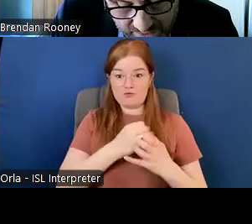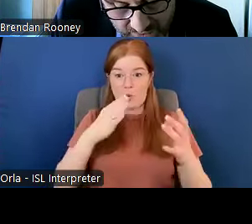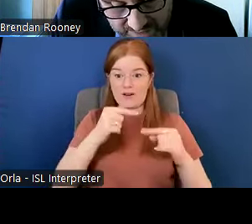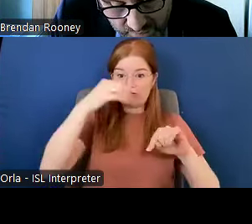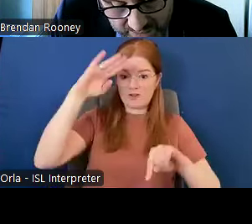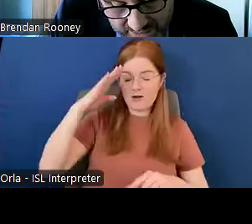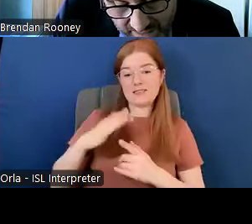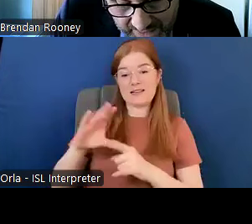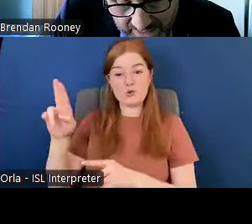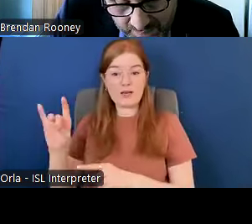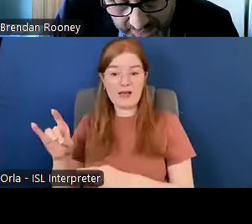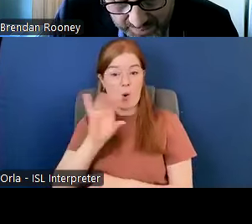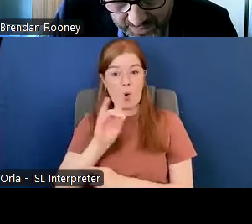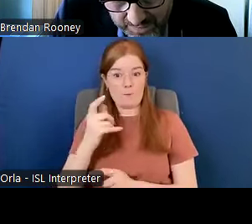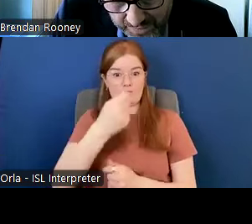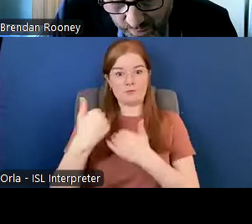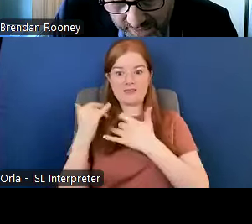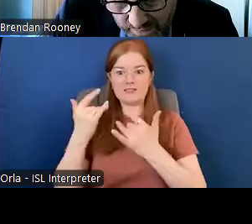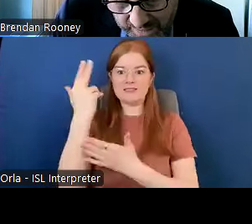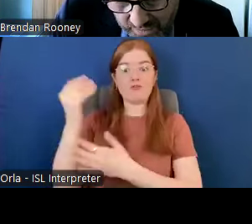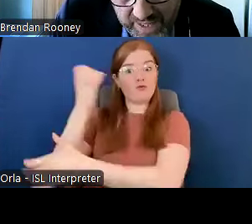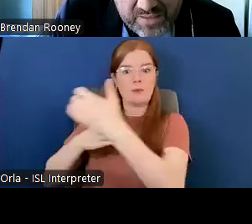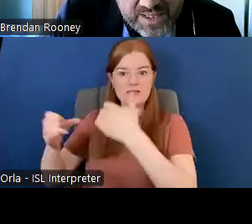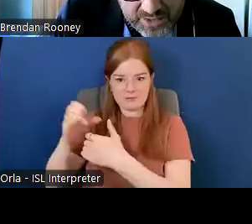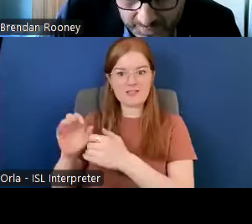was entrusted with designing the replacement for the window at the renowned English